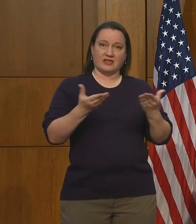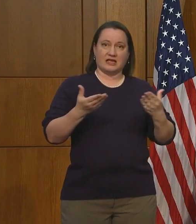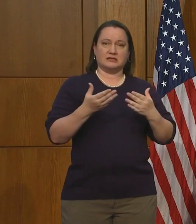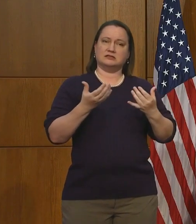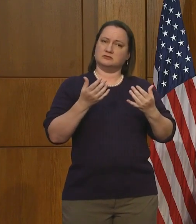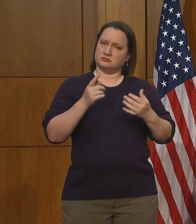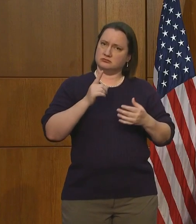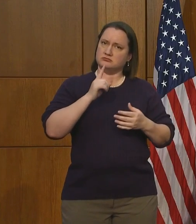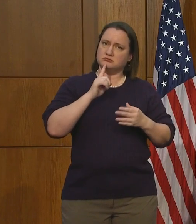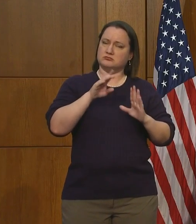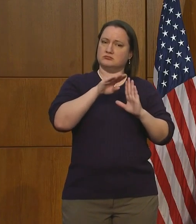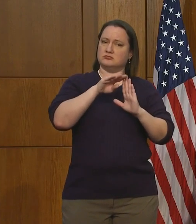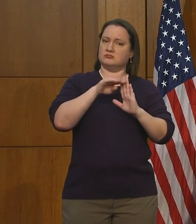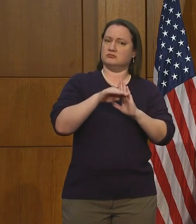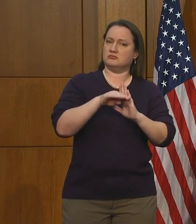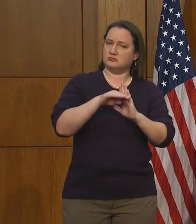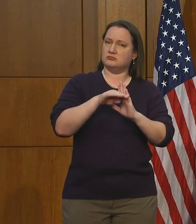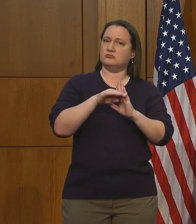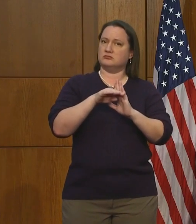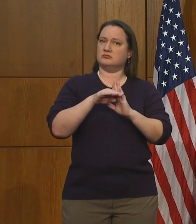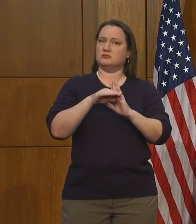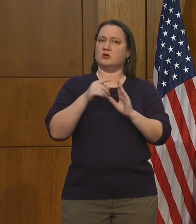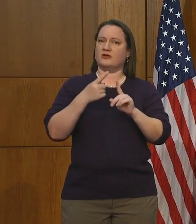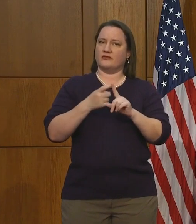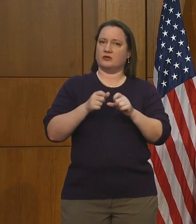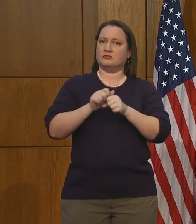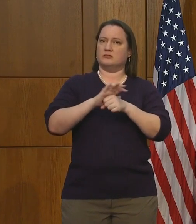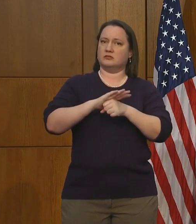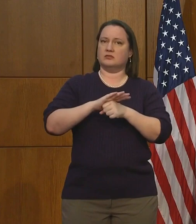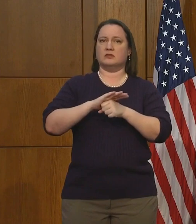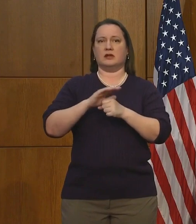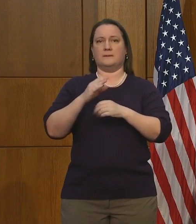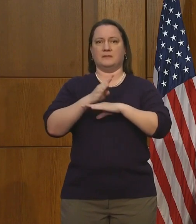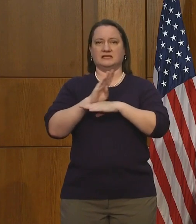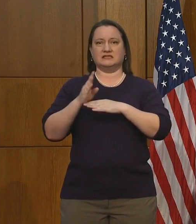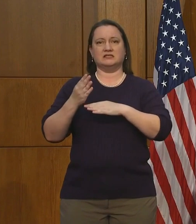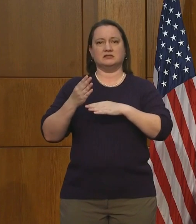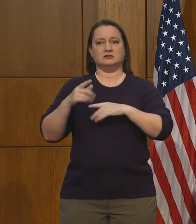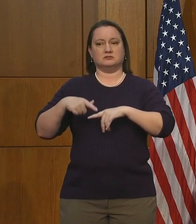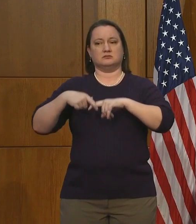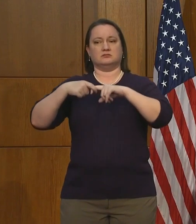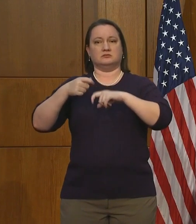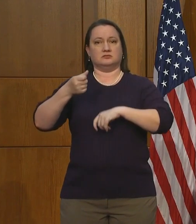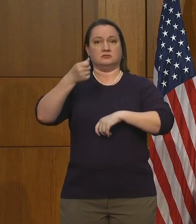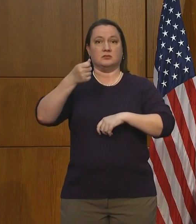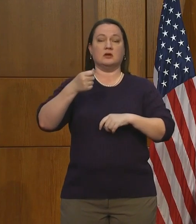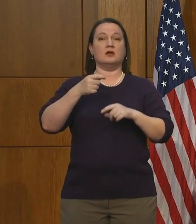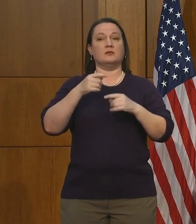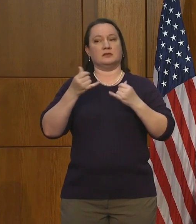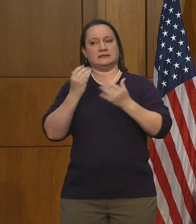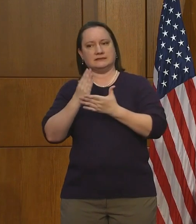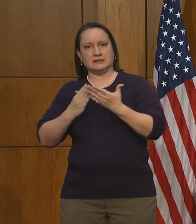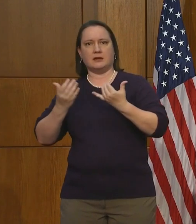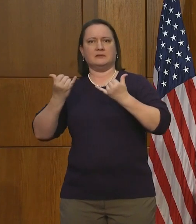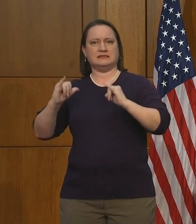ECONOMIC ACTIVITY WAS IMPACTED BY. THE SPEAK A CORONAVIRUS AND